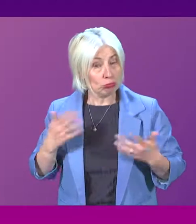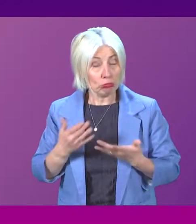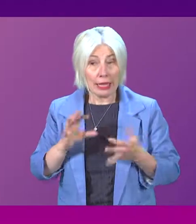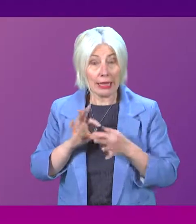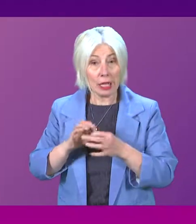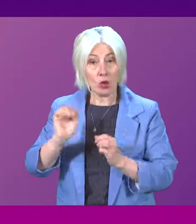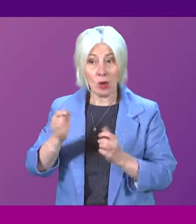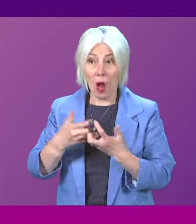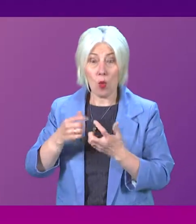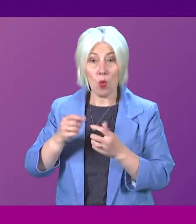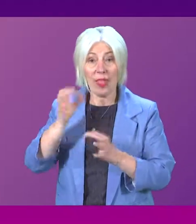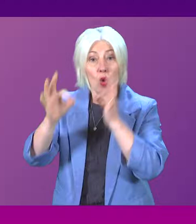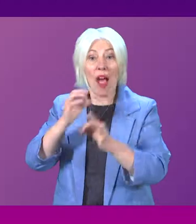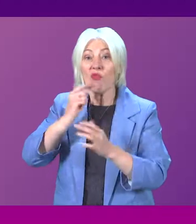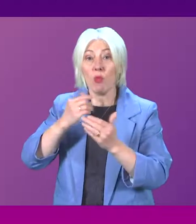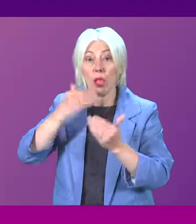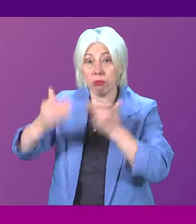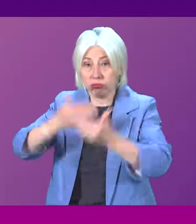of the inquiry.